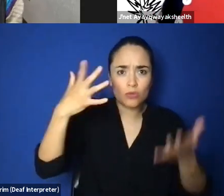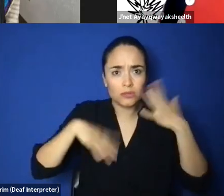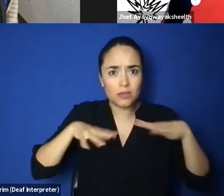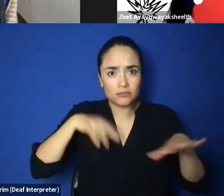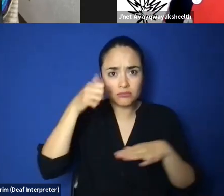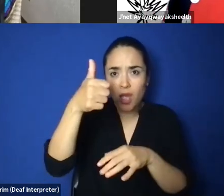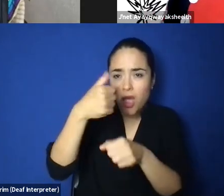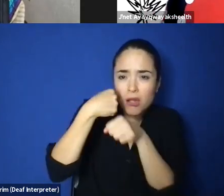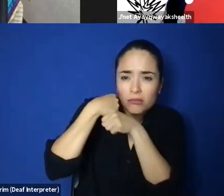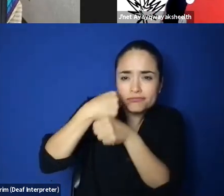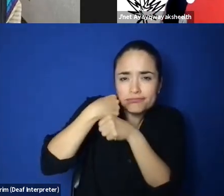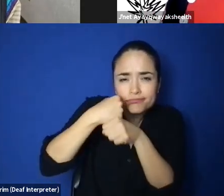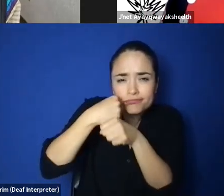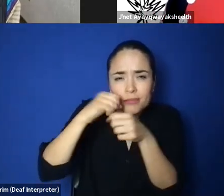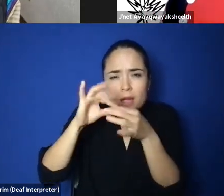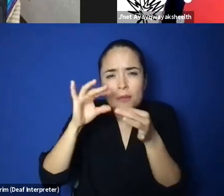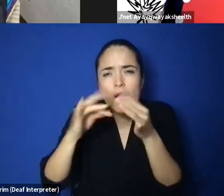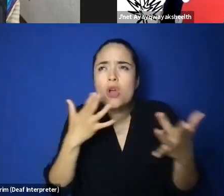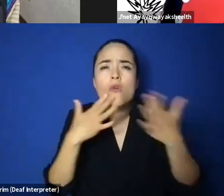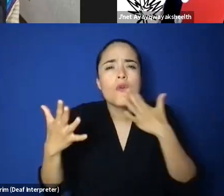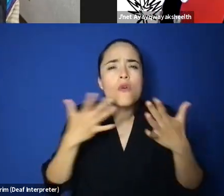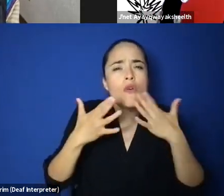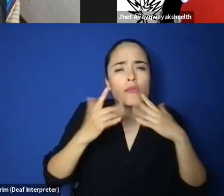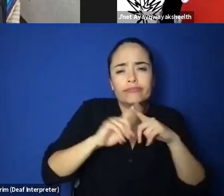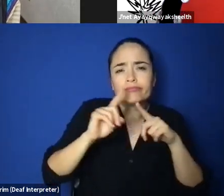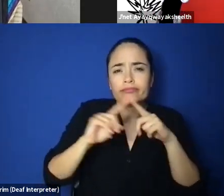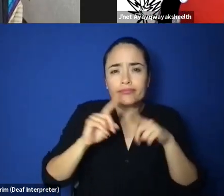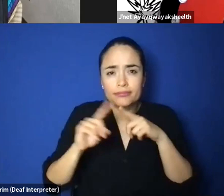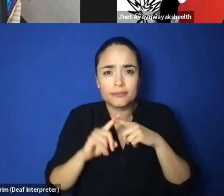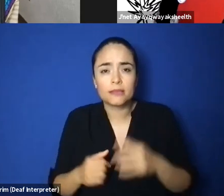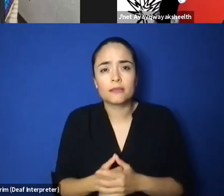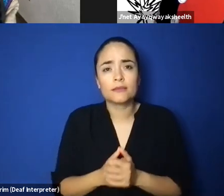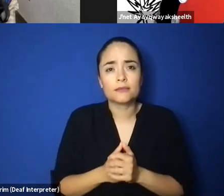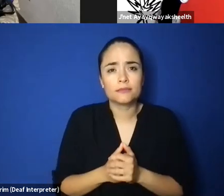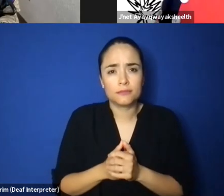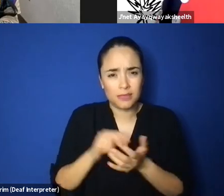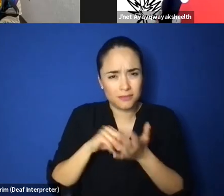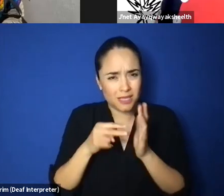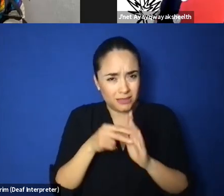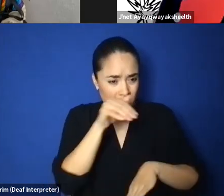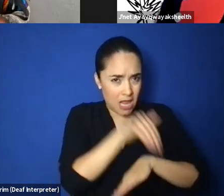say the colors are when the night and the day come together, is part of why it's black and then bright.